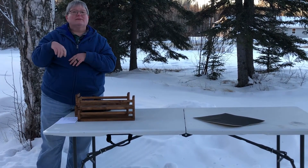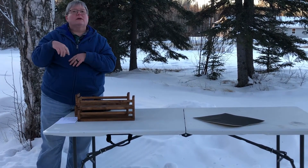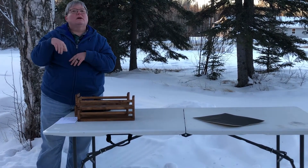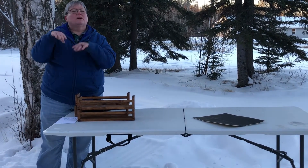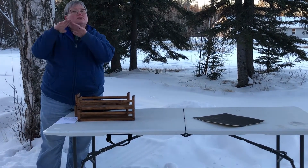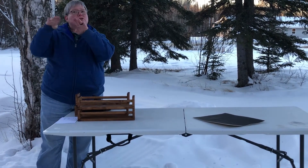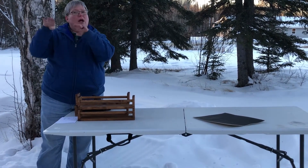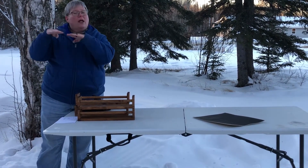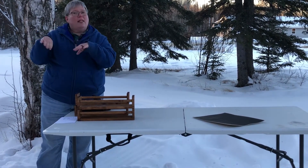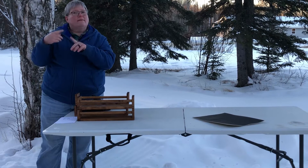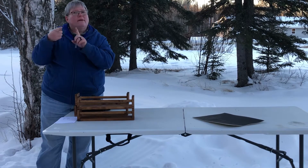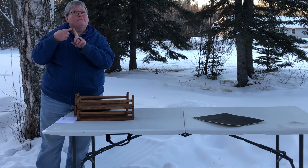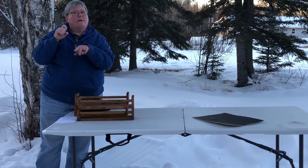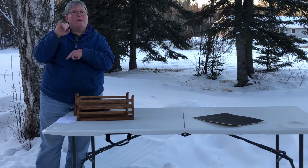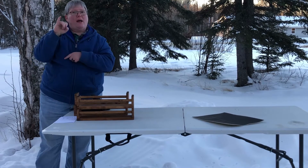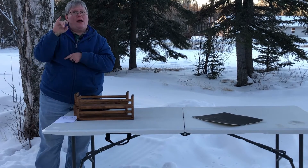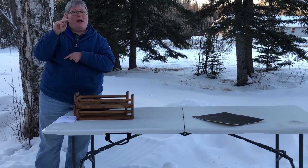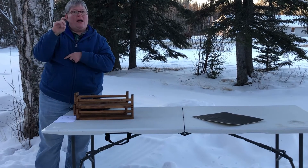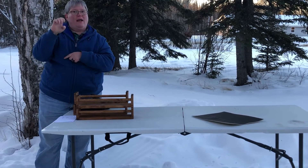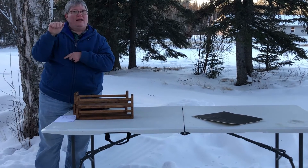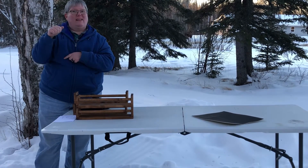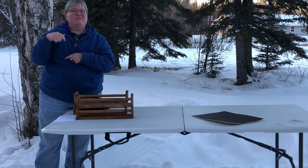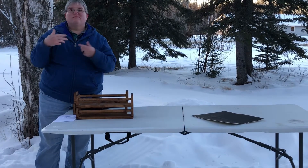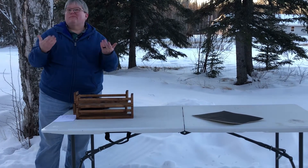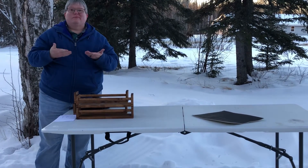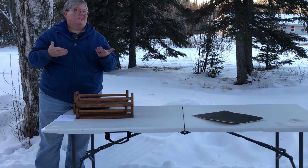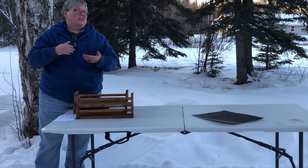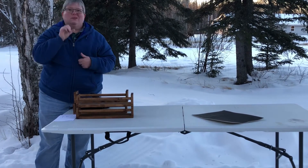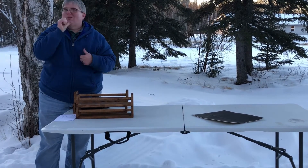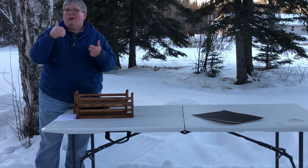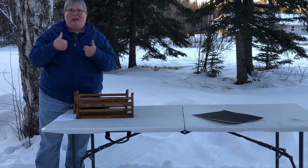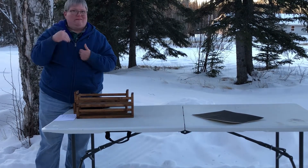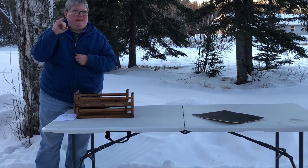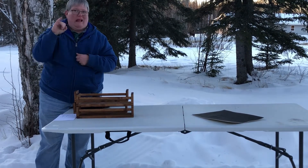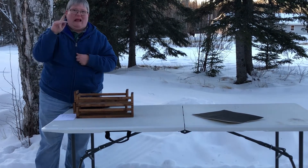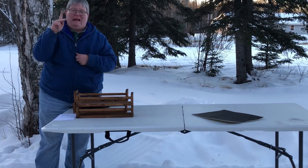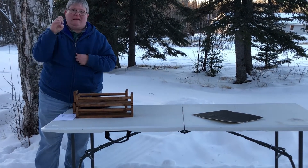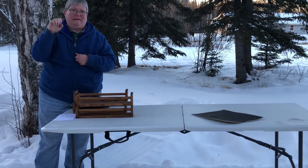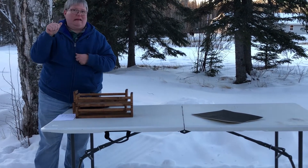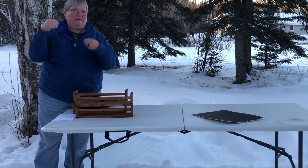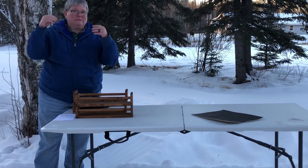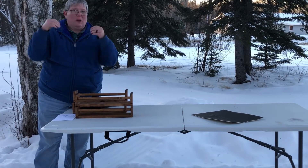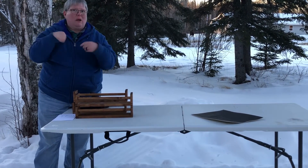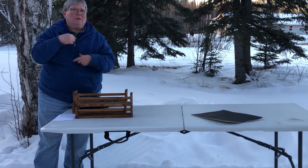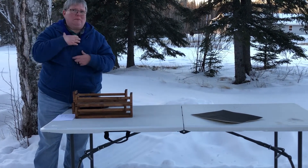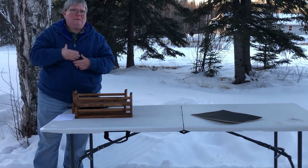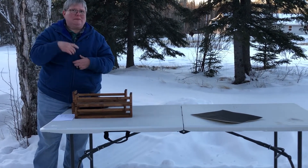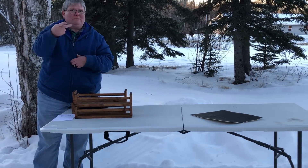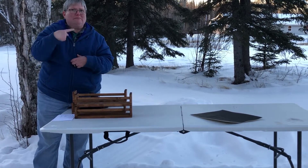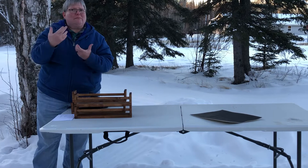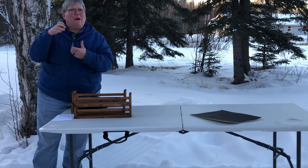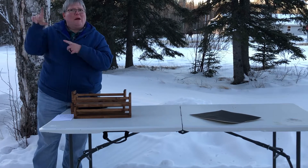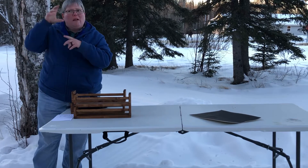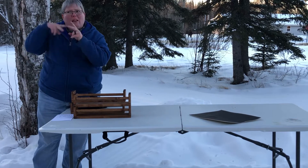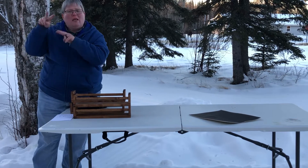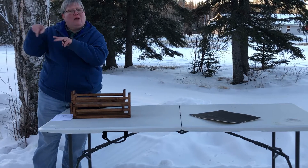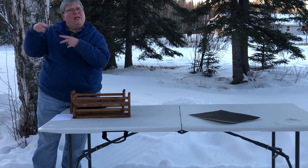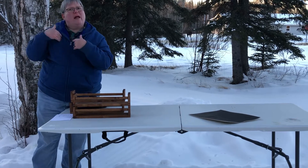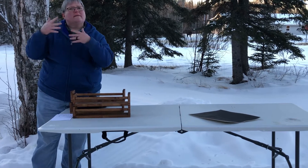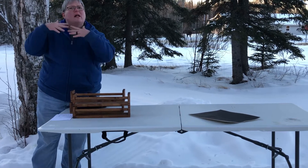these shelves from Ikea. We do not have an Ikea here. I wish we did. We could go look around.